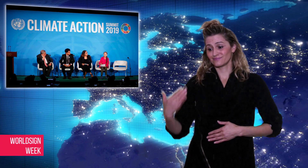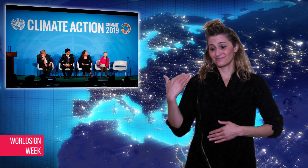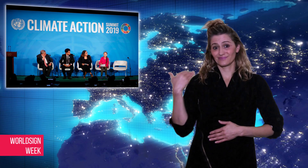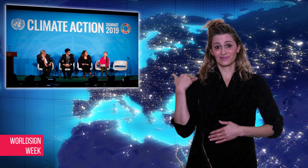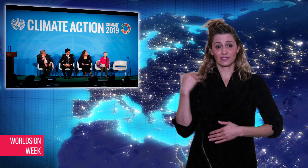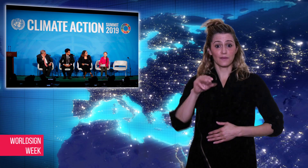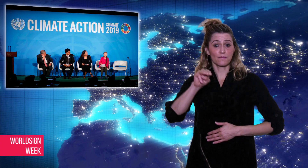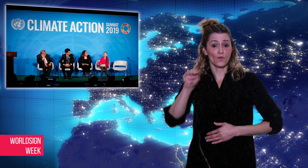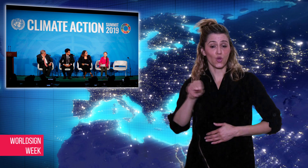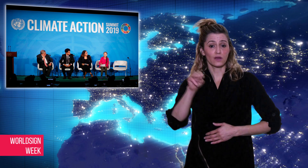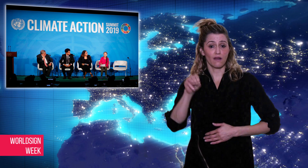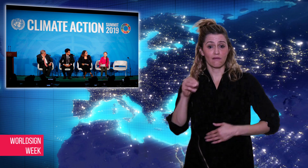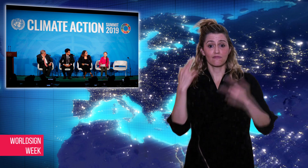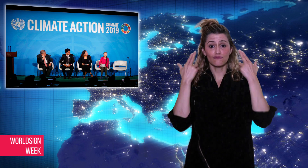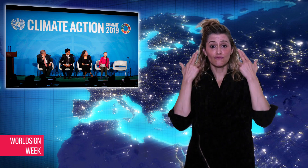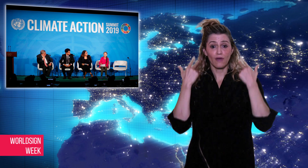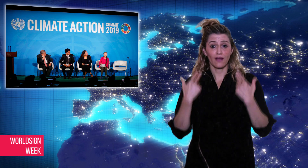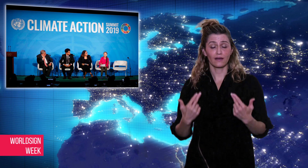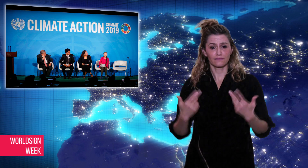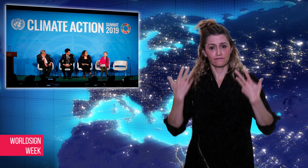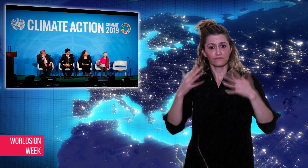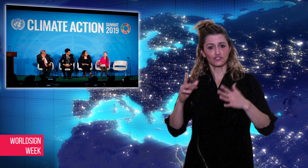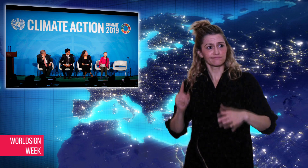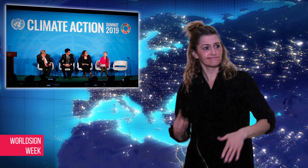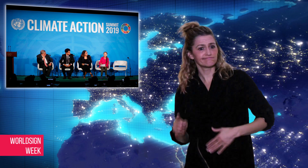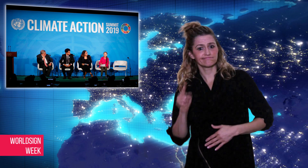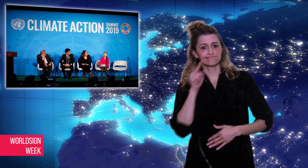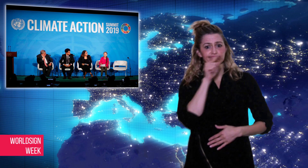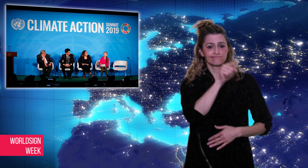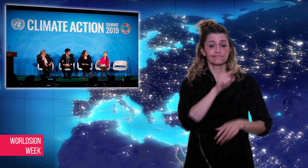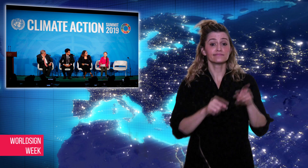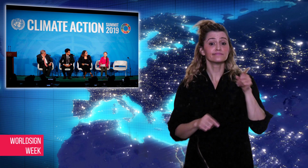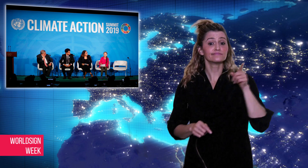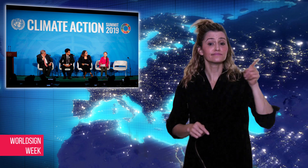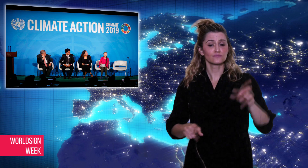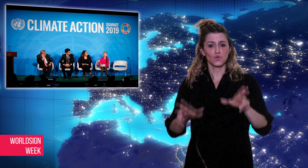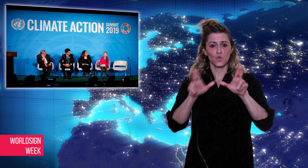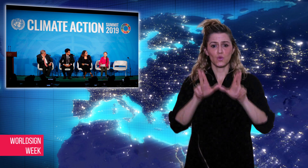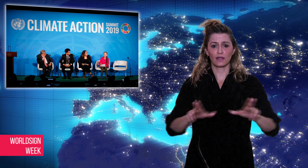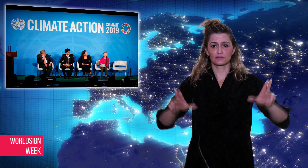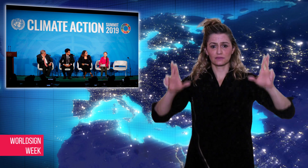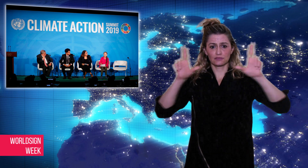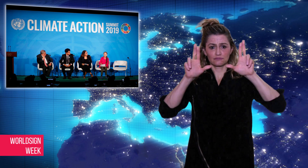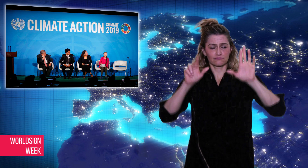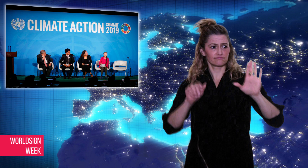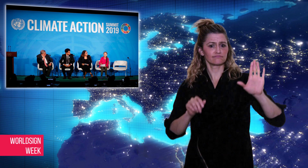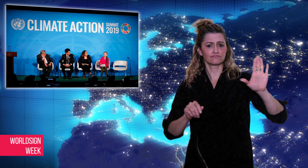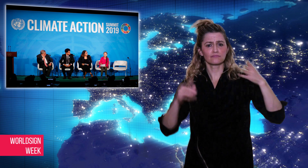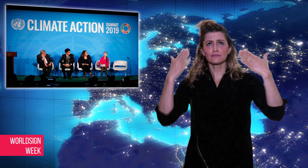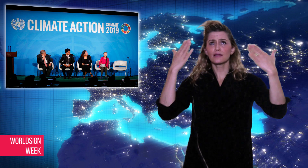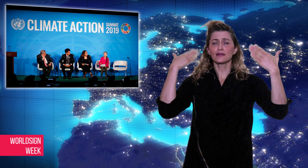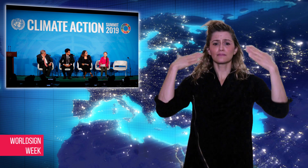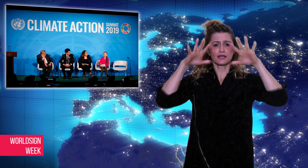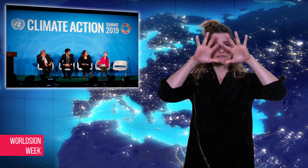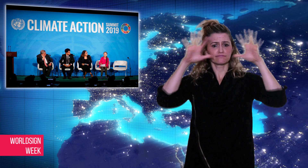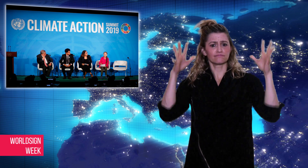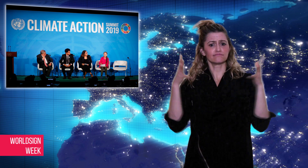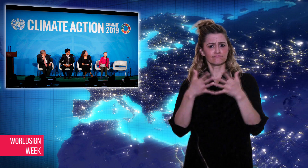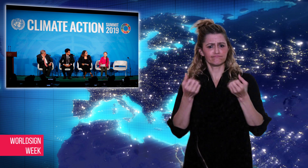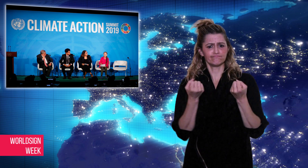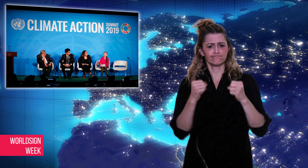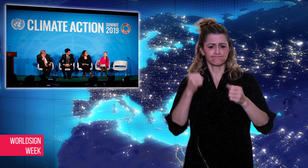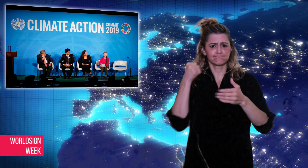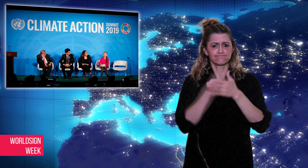Last Monday, Greta attended the UN Climate